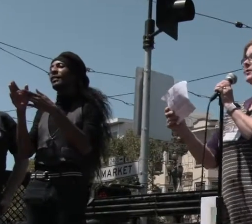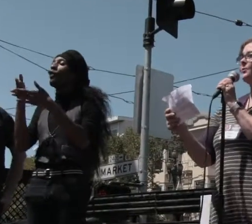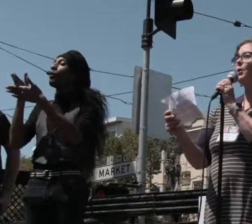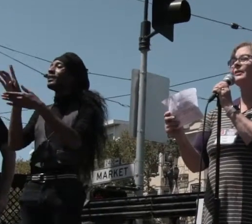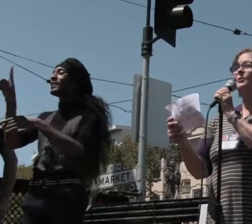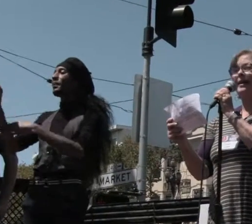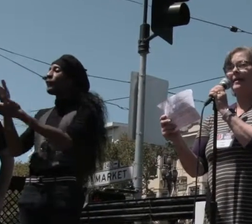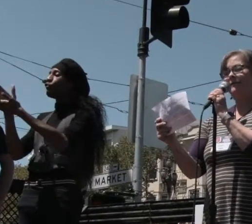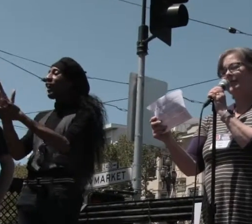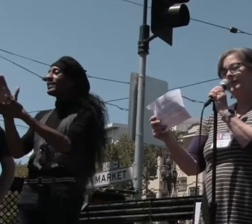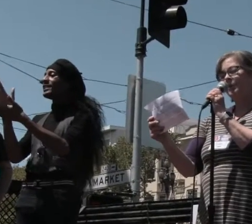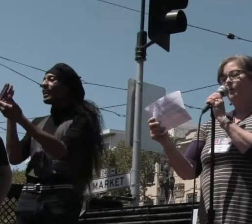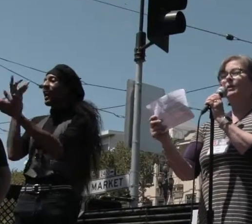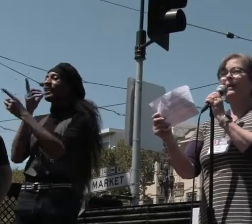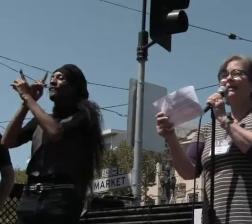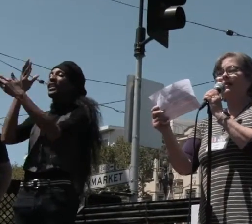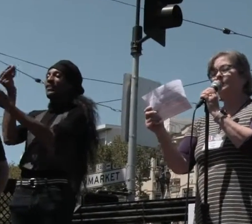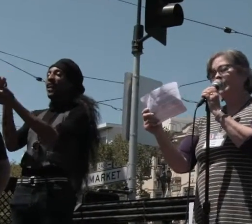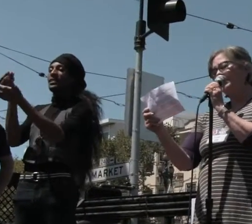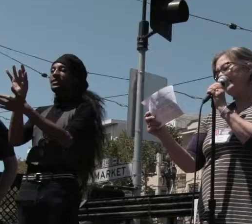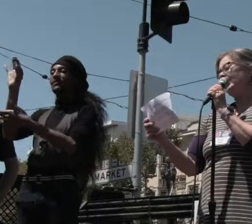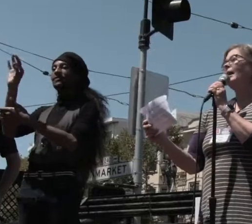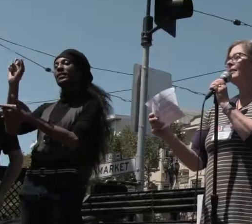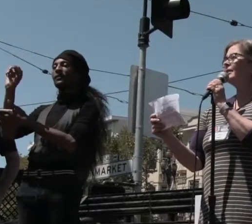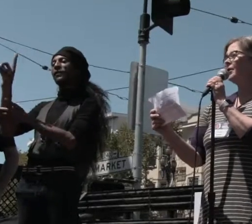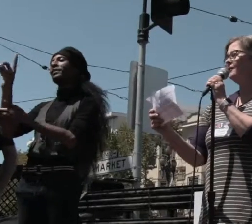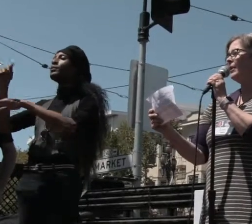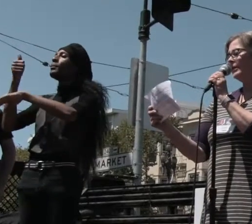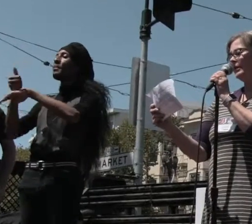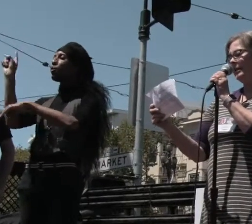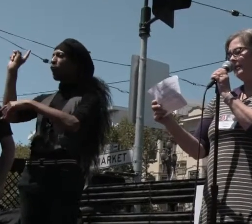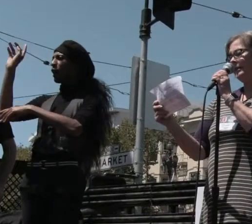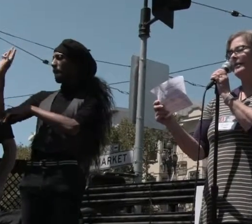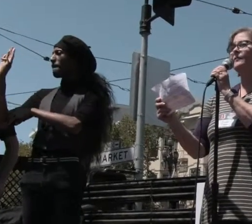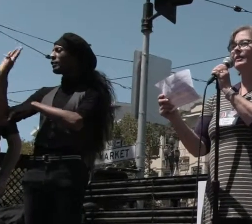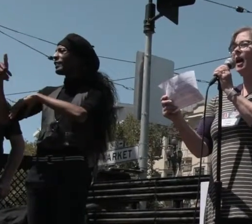also known as DREDF. We're based in Berkeley and since our founding in 1979